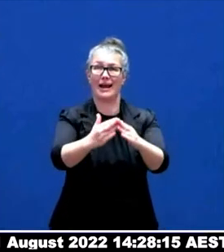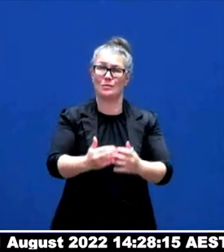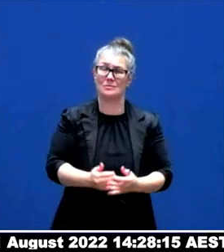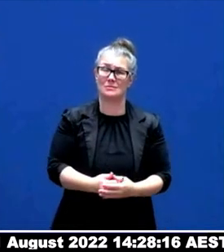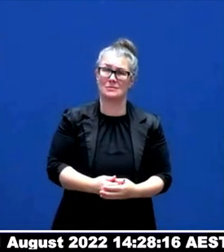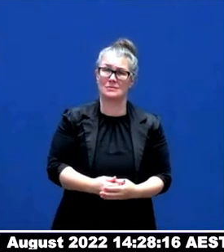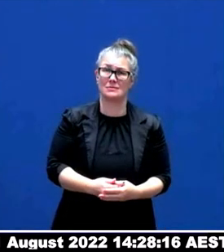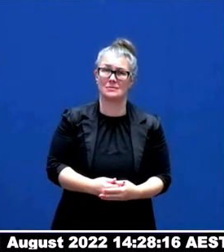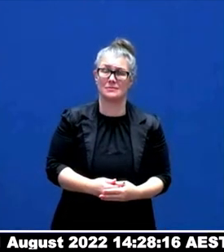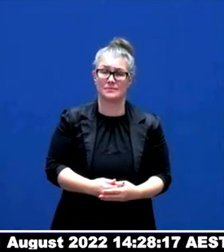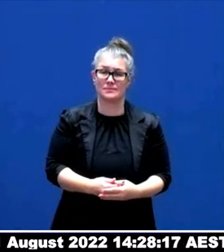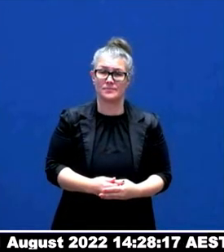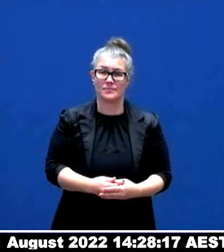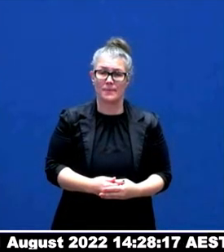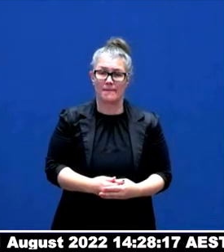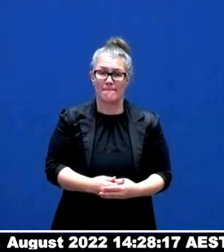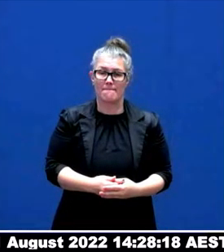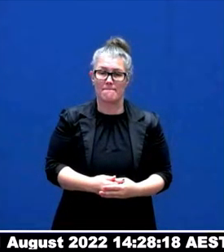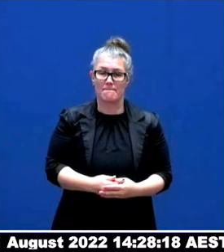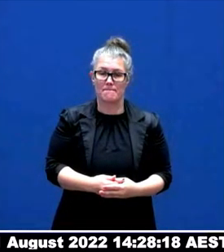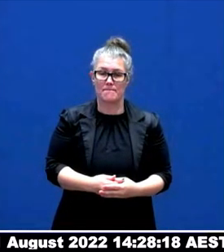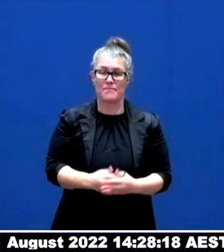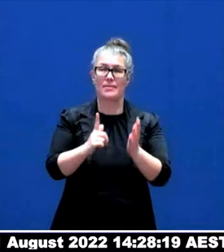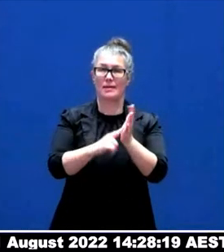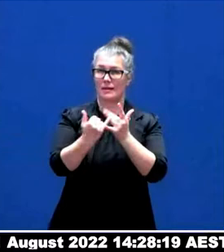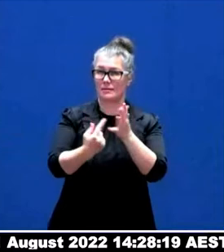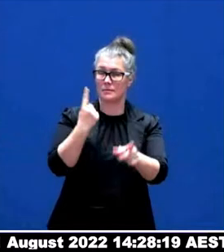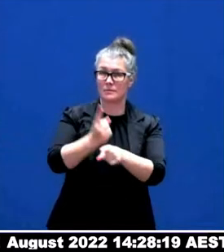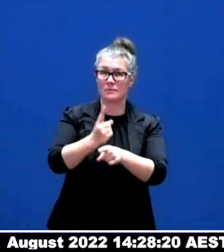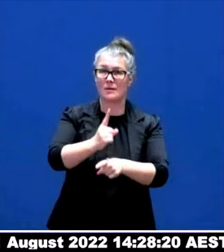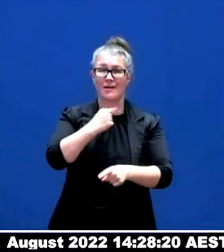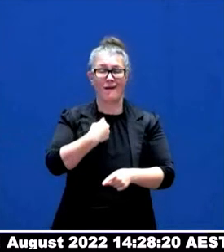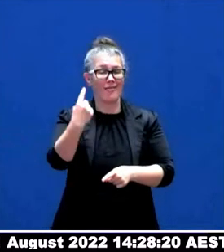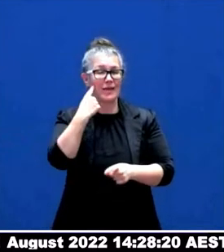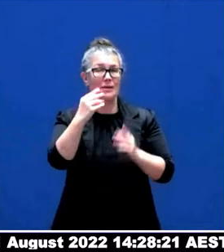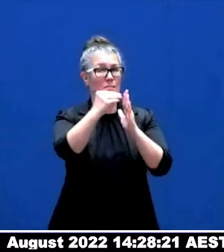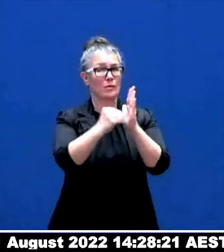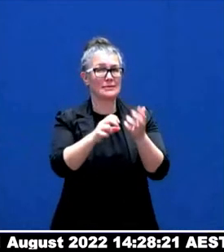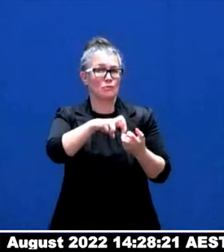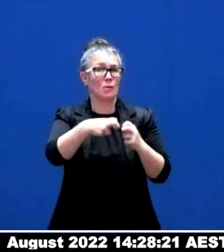Yes, Chair, I think that's a policy issue that's probably a bit out of my